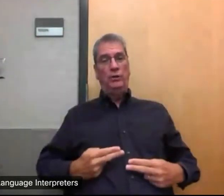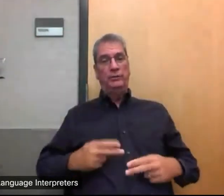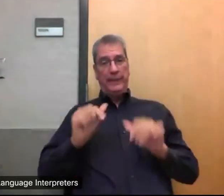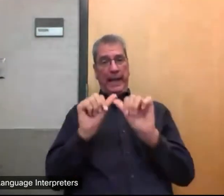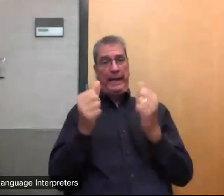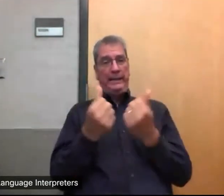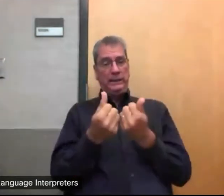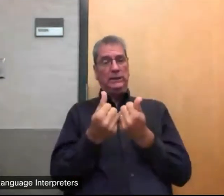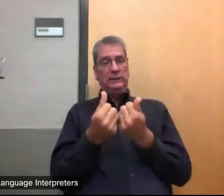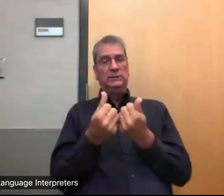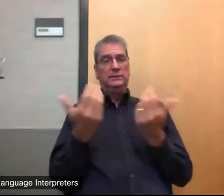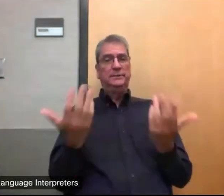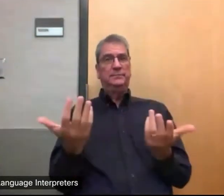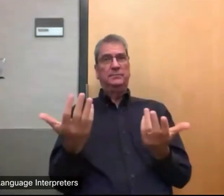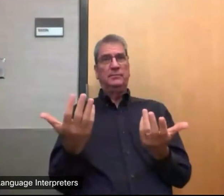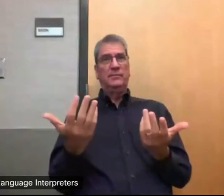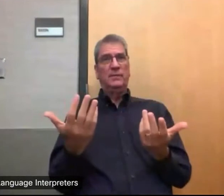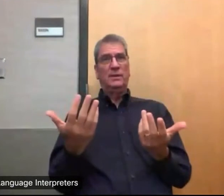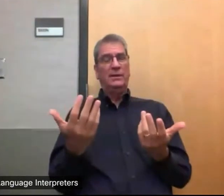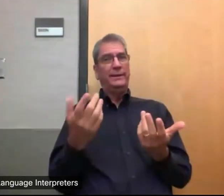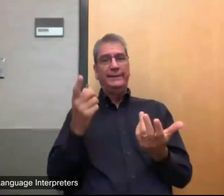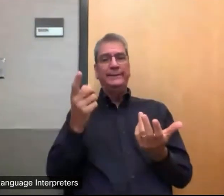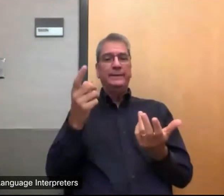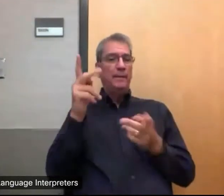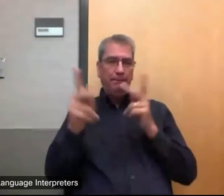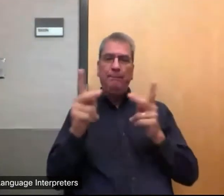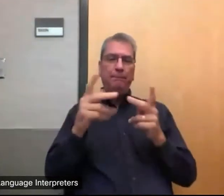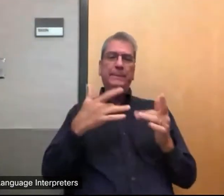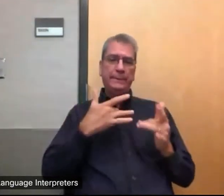and again, you will probably always be connected to a political subdivision and some way shape